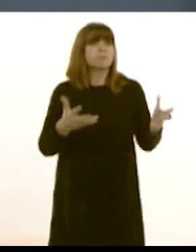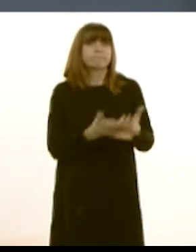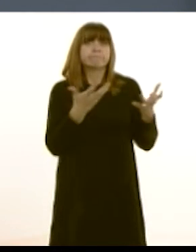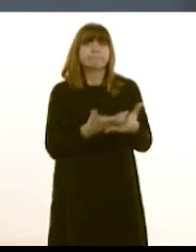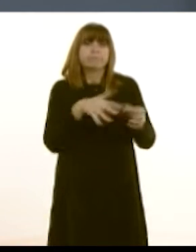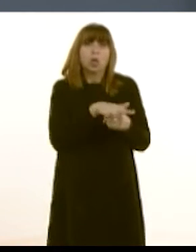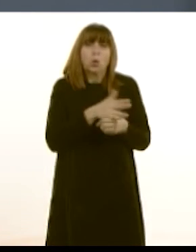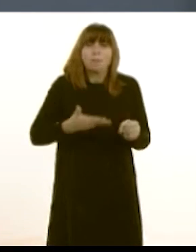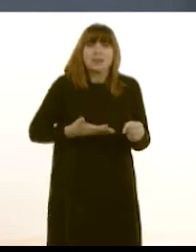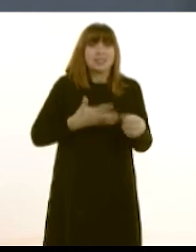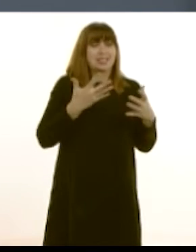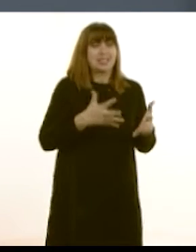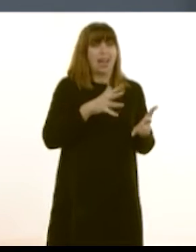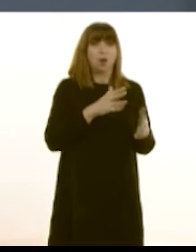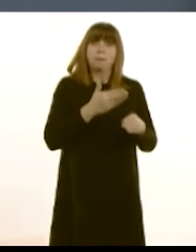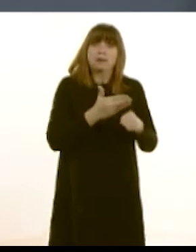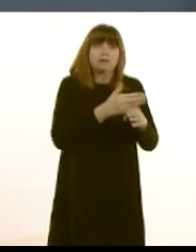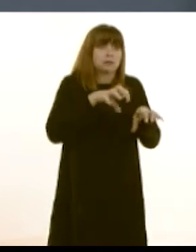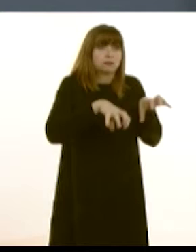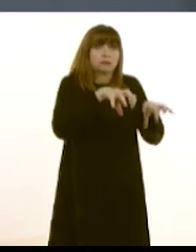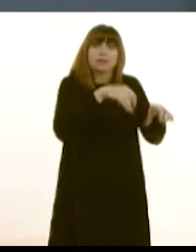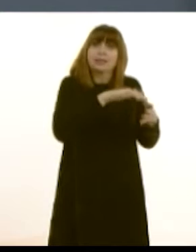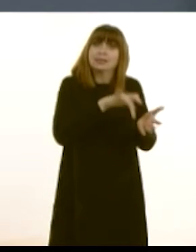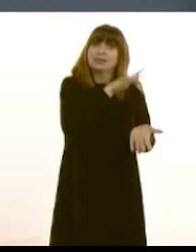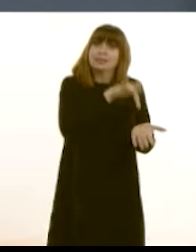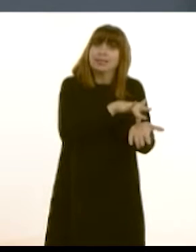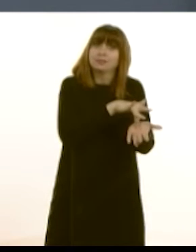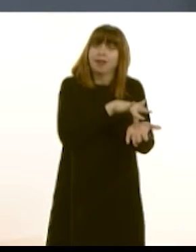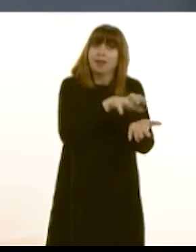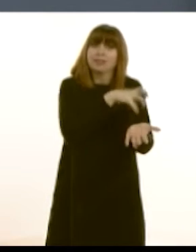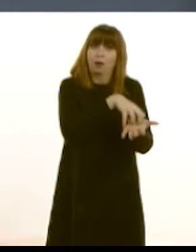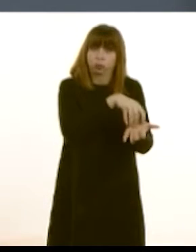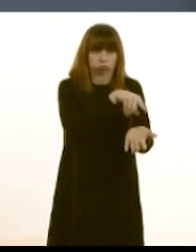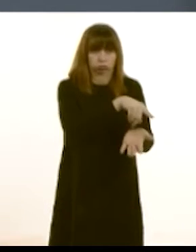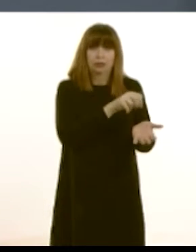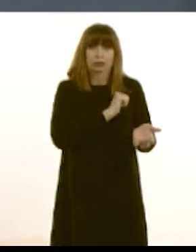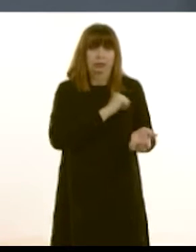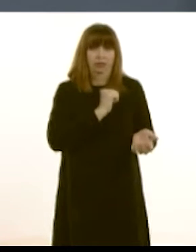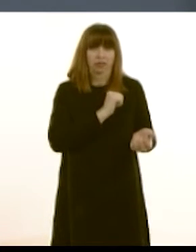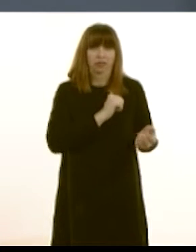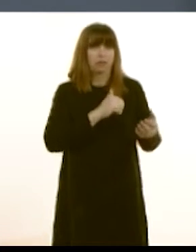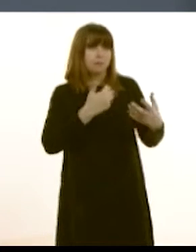Neath town centre businesses have seen the advantage of commerce-set priorities for local